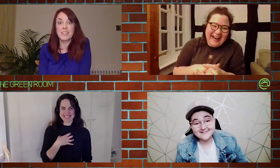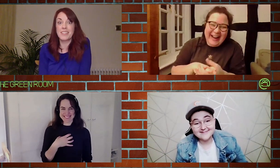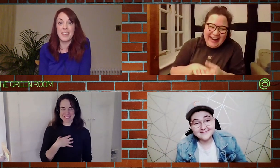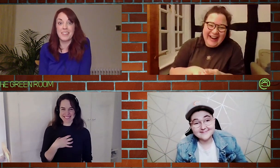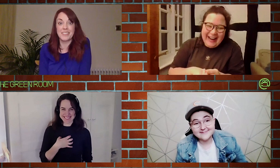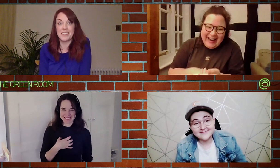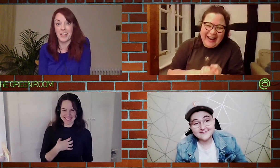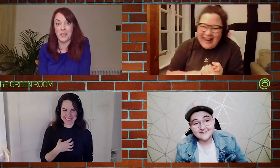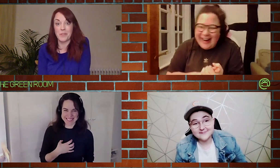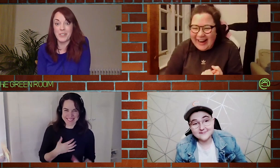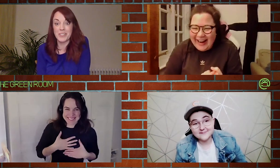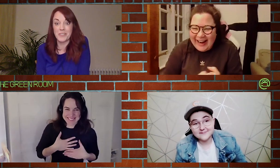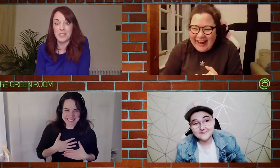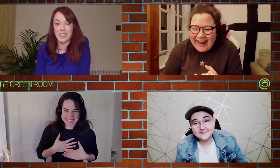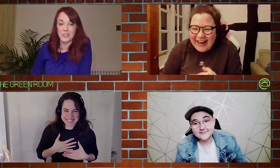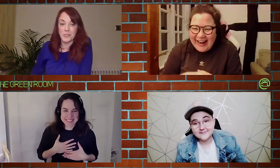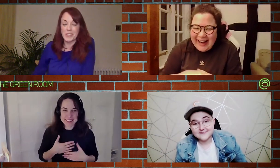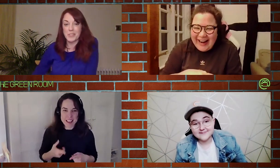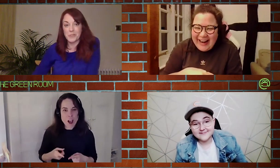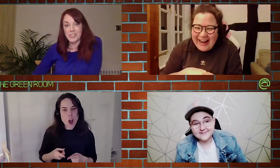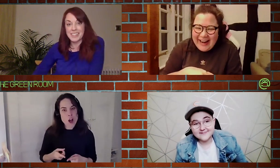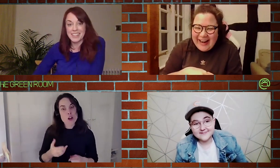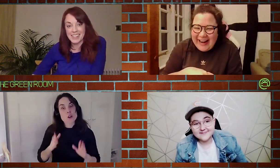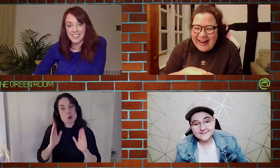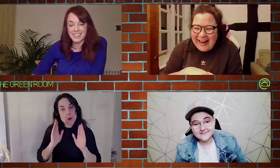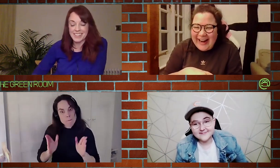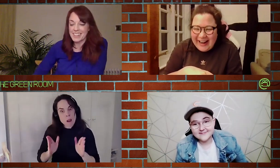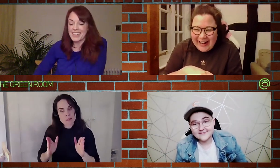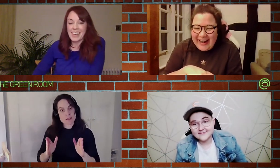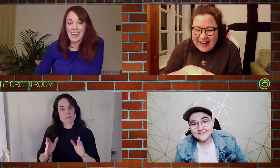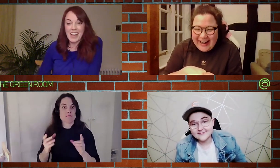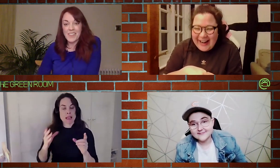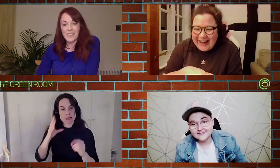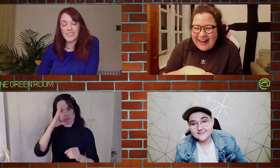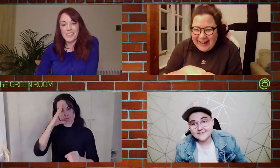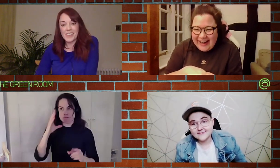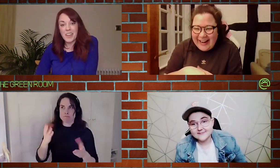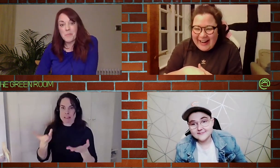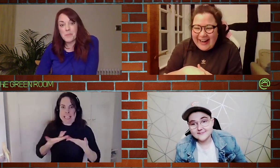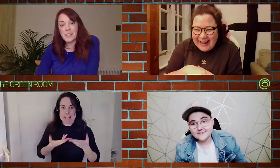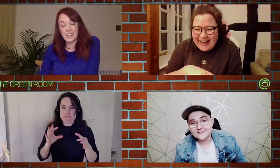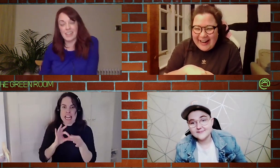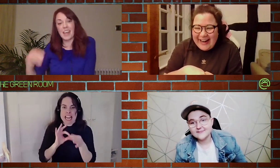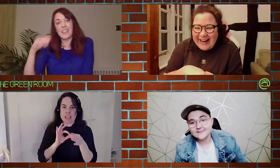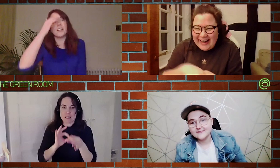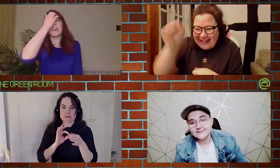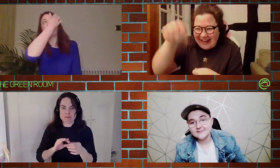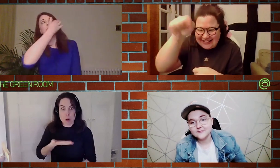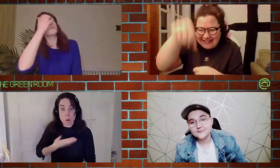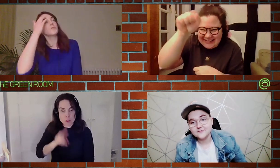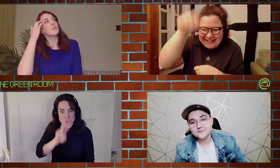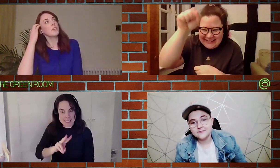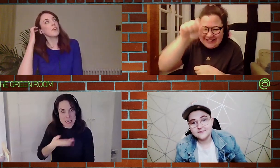send us the link. We need to know this. We want to see this. Brilliant.